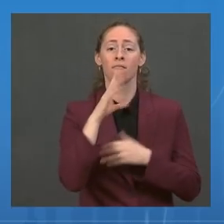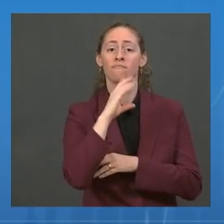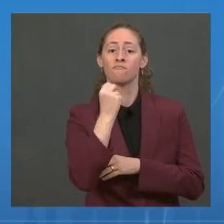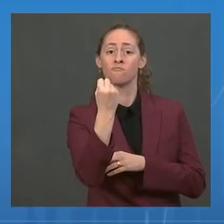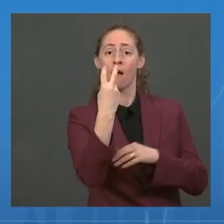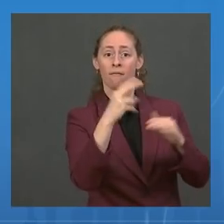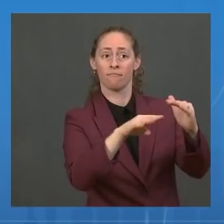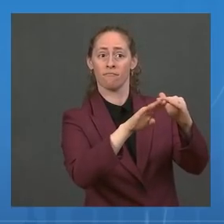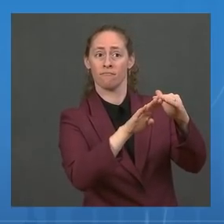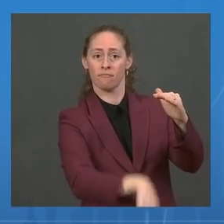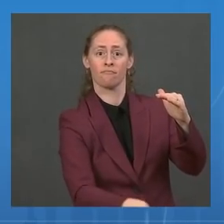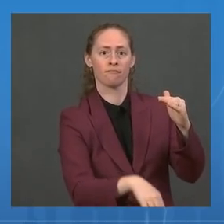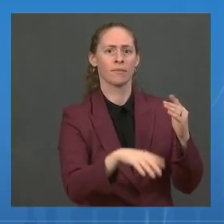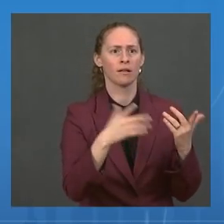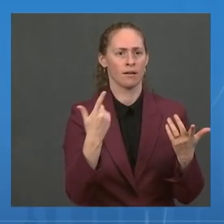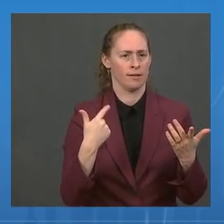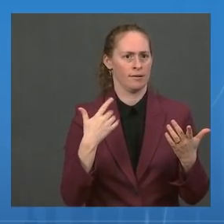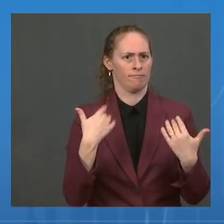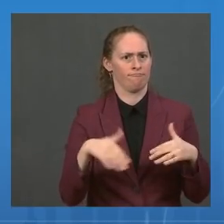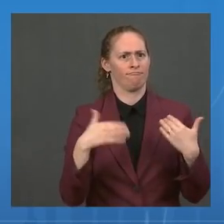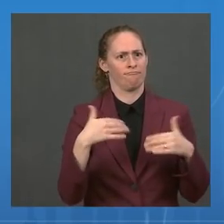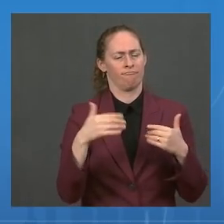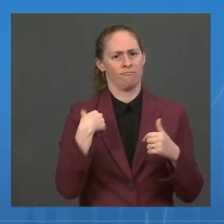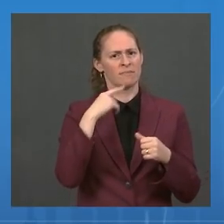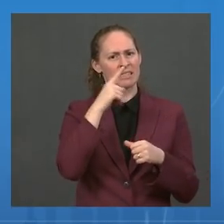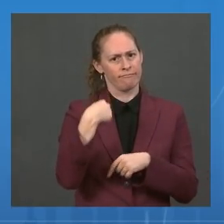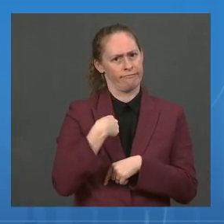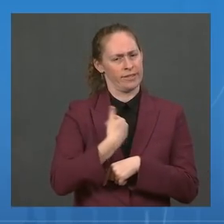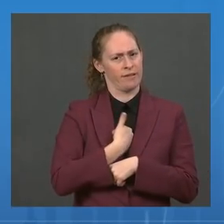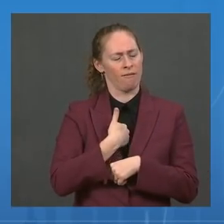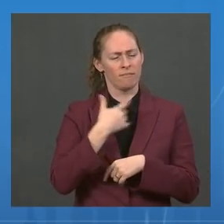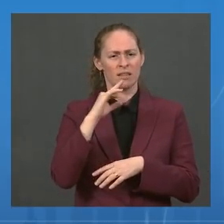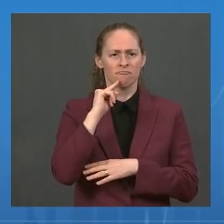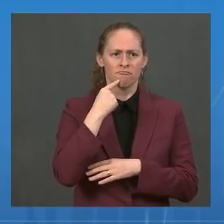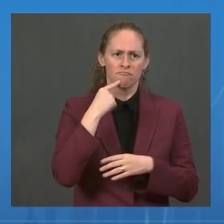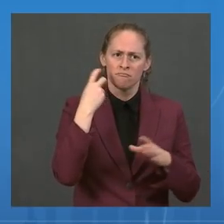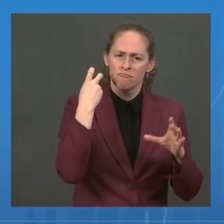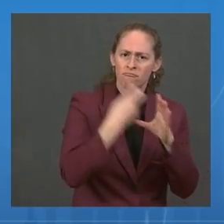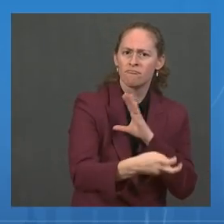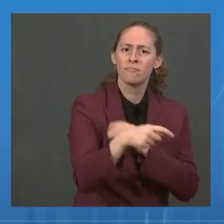why I'm personally invested in this process. My wife and I have two children under 12,